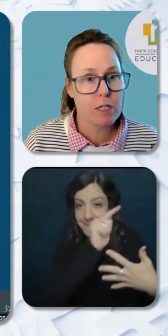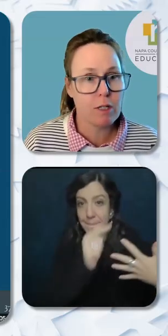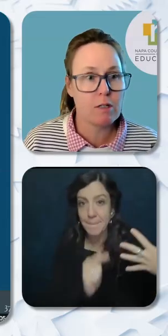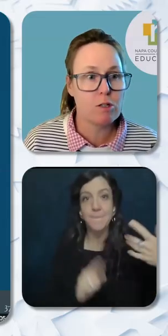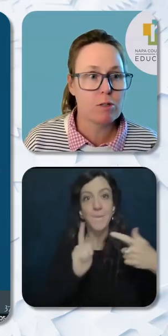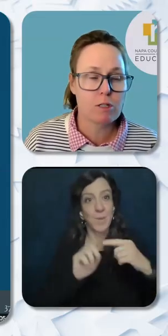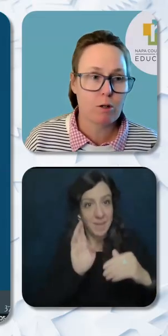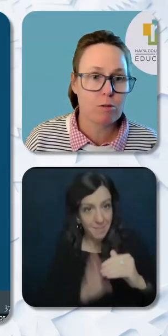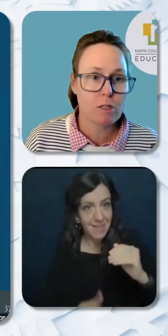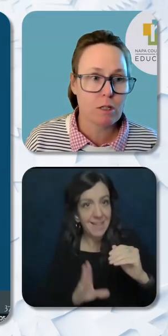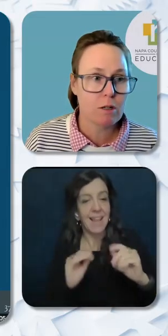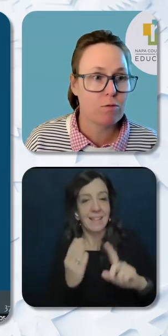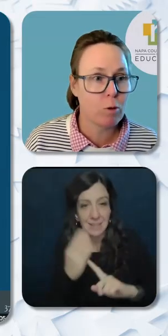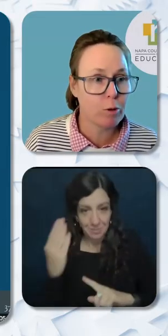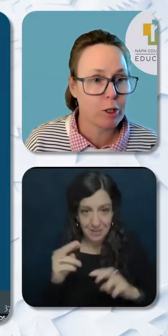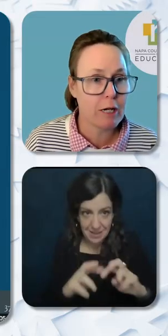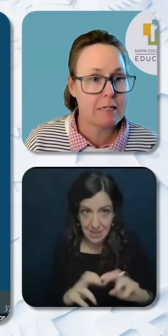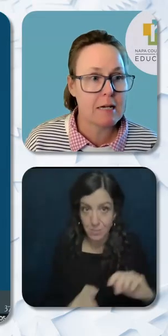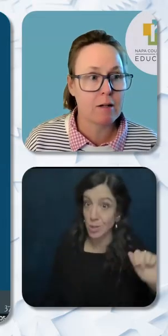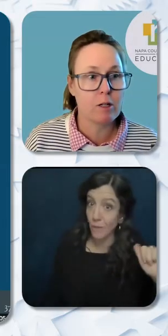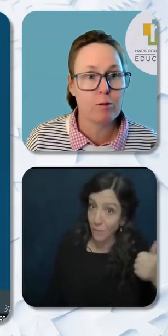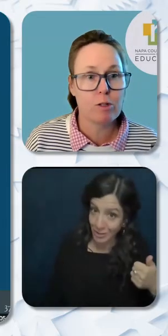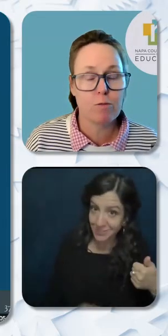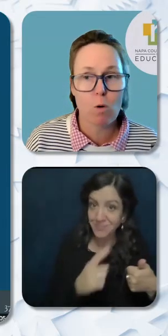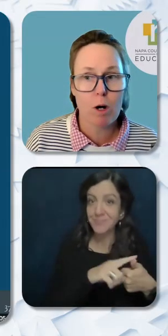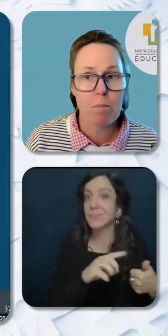the first thing you need to do is go to the folder and download the